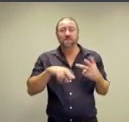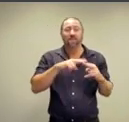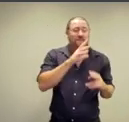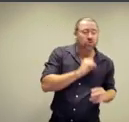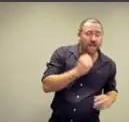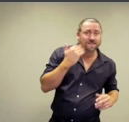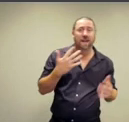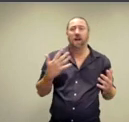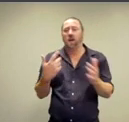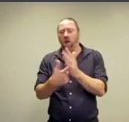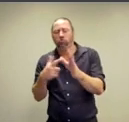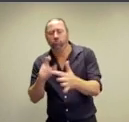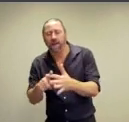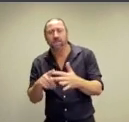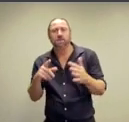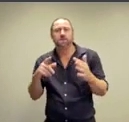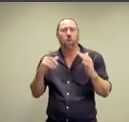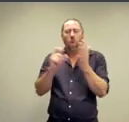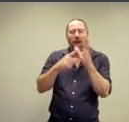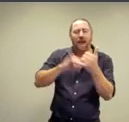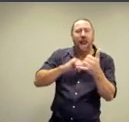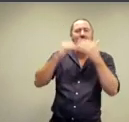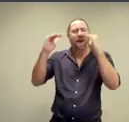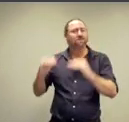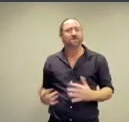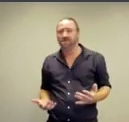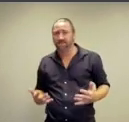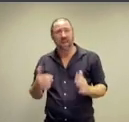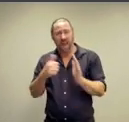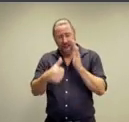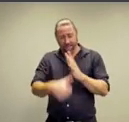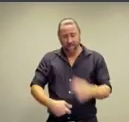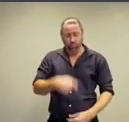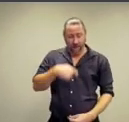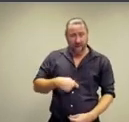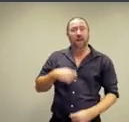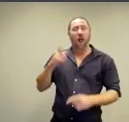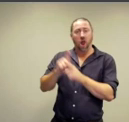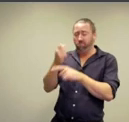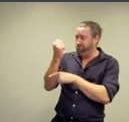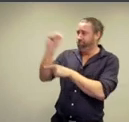sexuality or race or class, the leather jacket has been used as